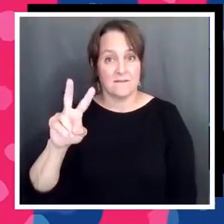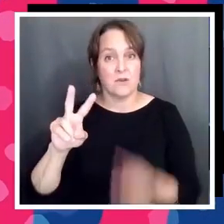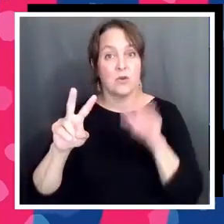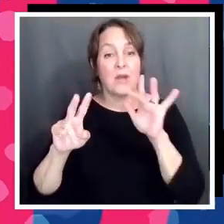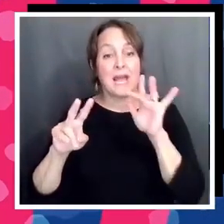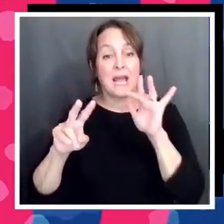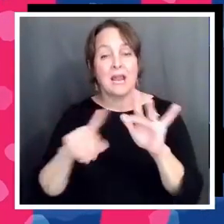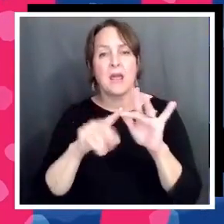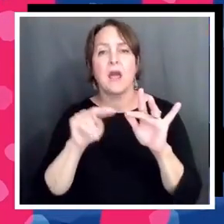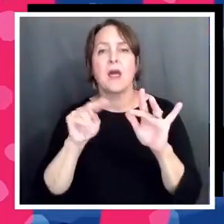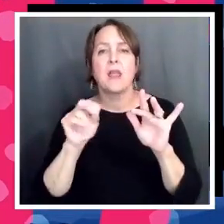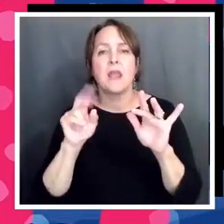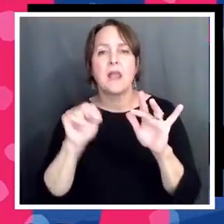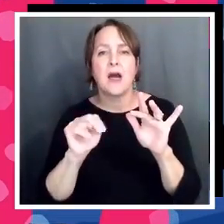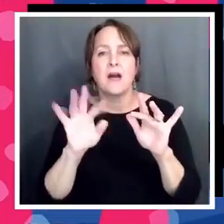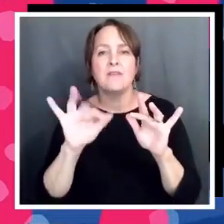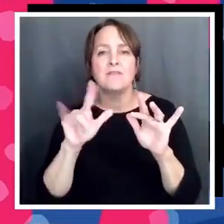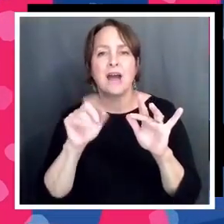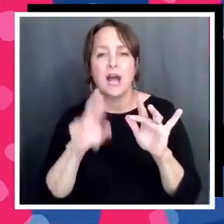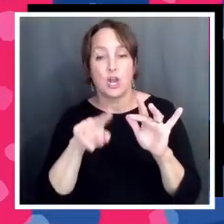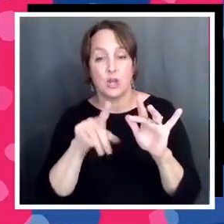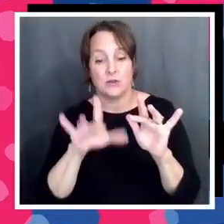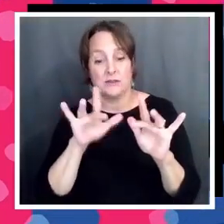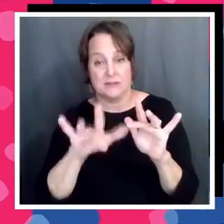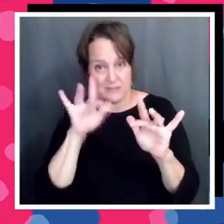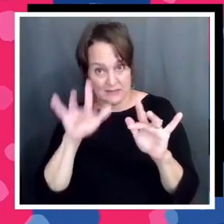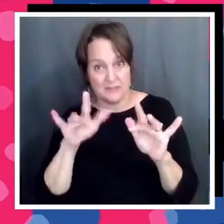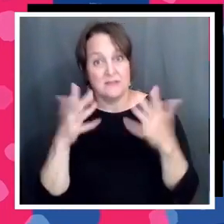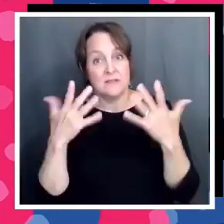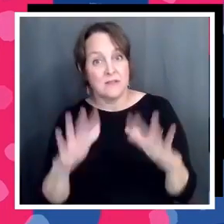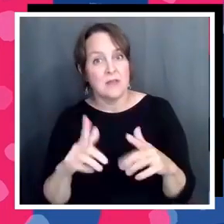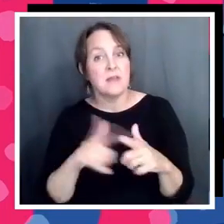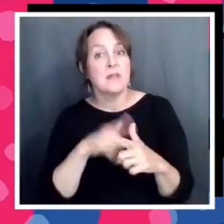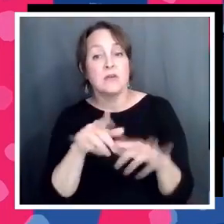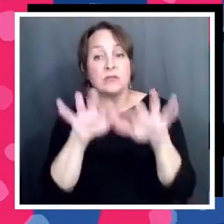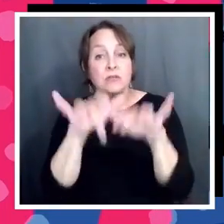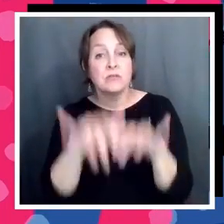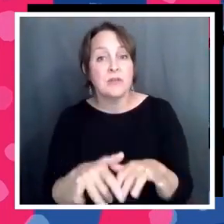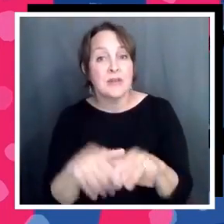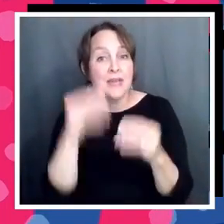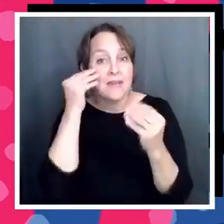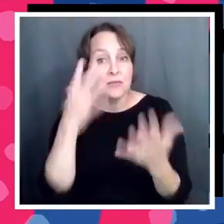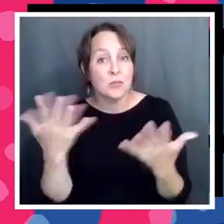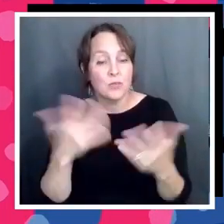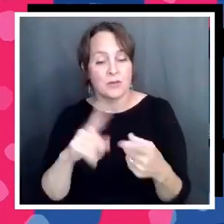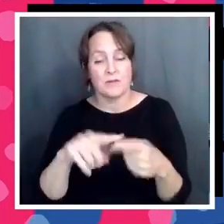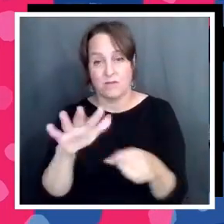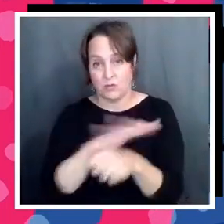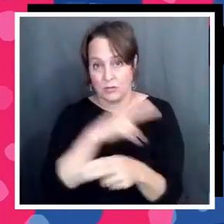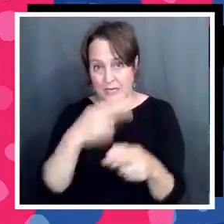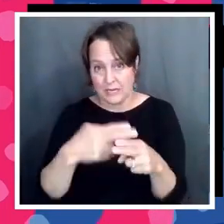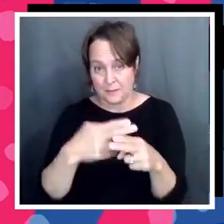THE GOOD NEWS IS THAT PART IS REALLY EASY. YOU JUST GO TO CHILD TAX CREDIT.GOV AND CLICK ON THE